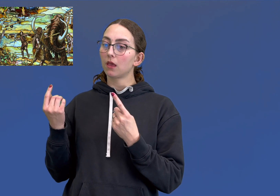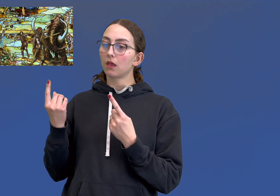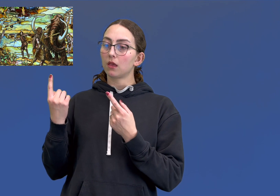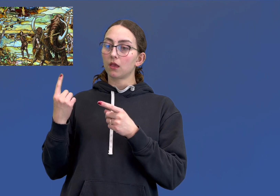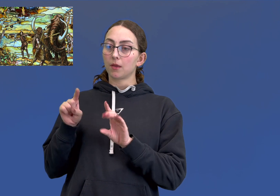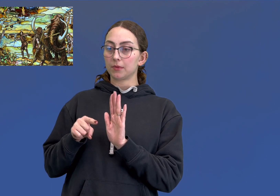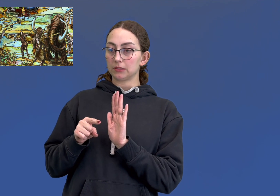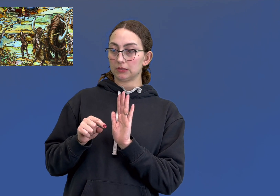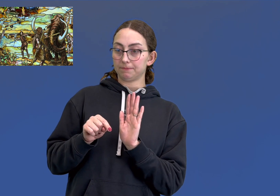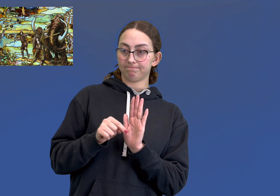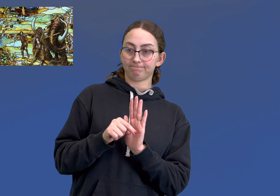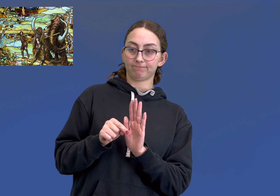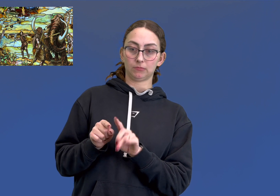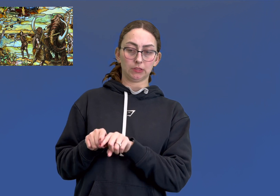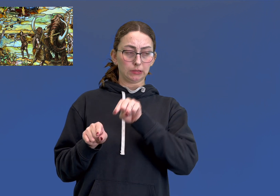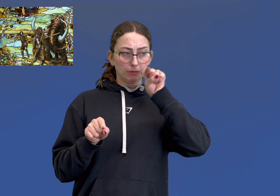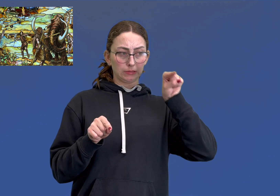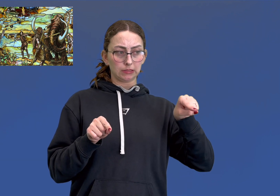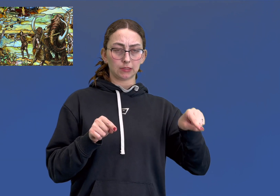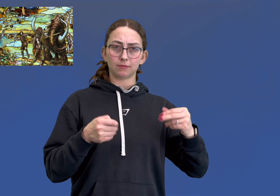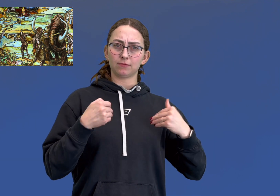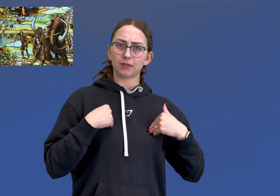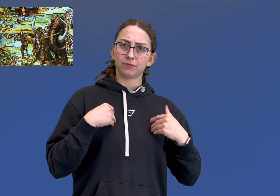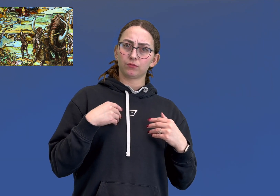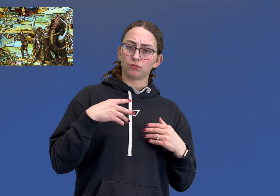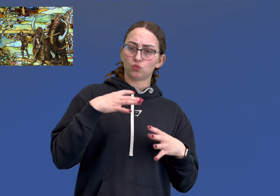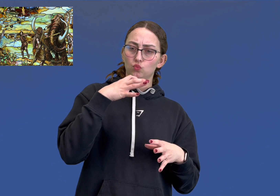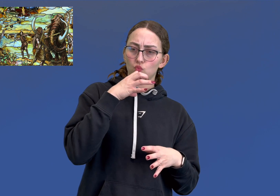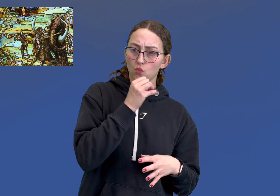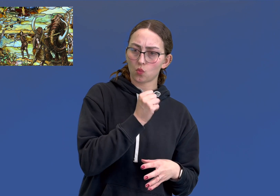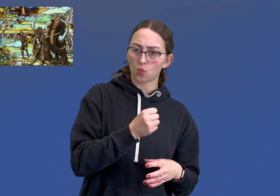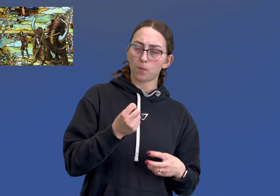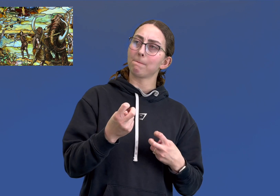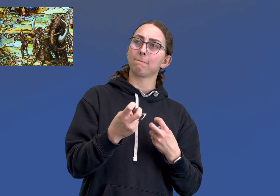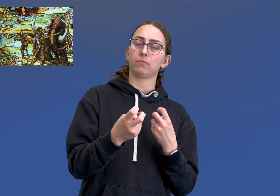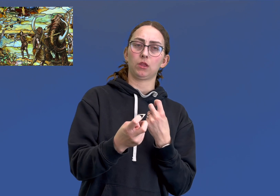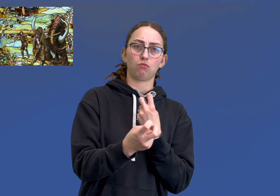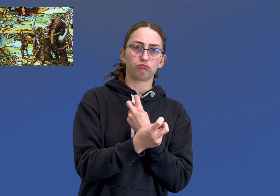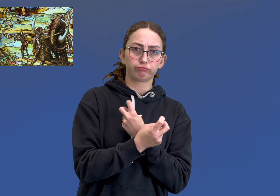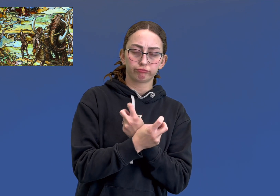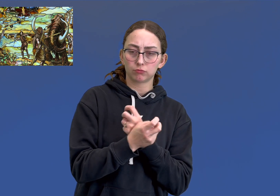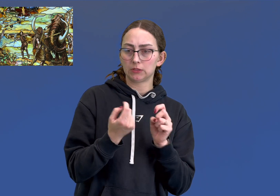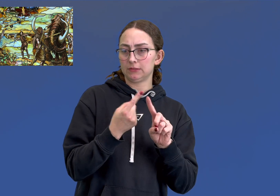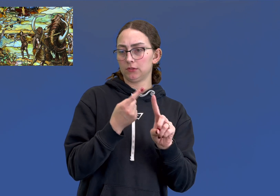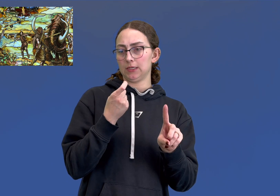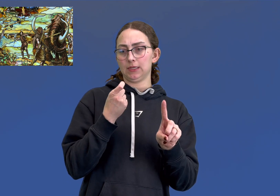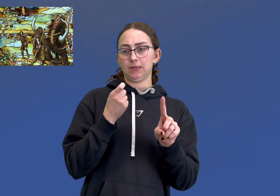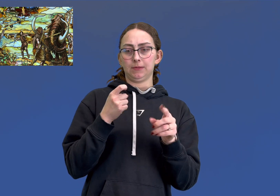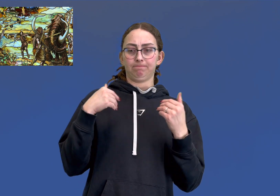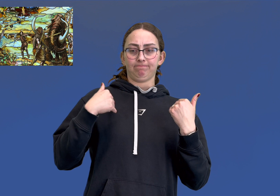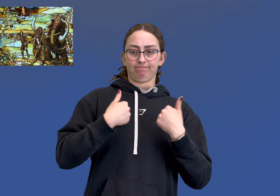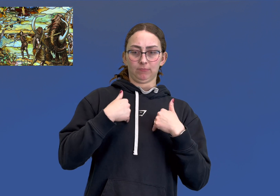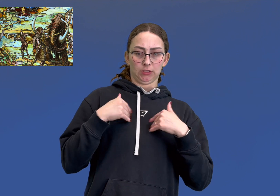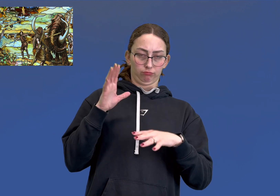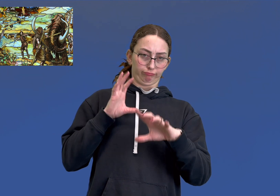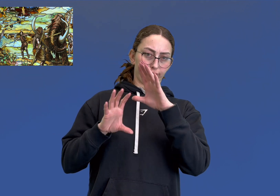Pictured on the left side of the panel is an animal that had been killed previously